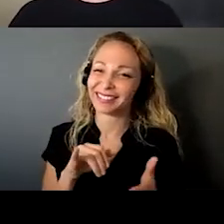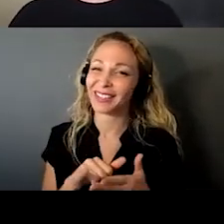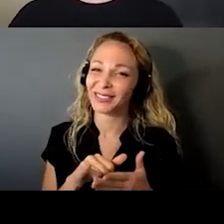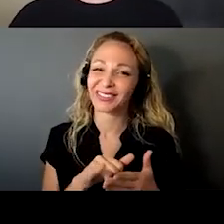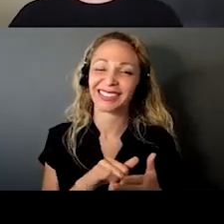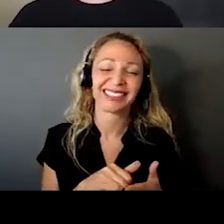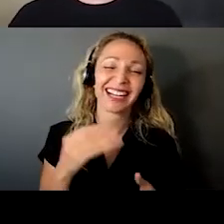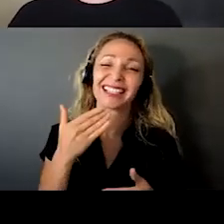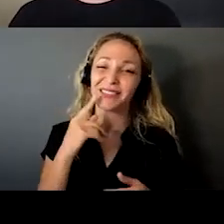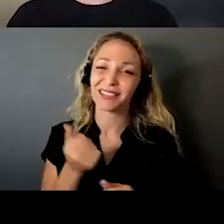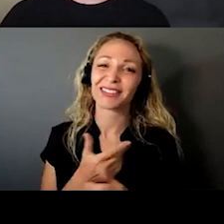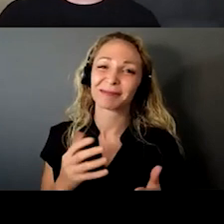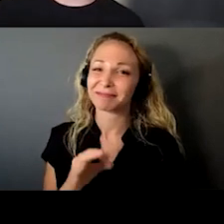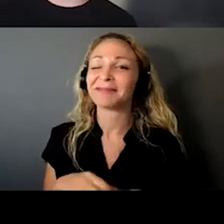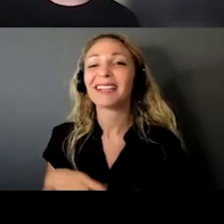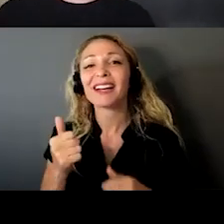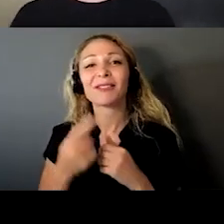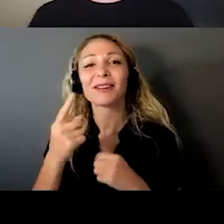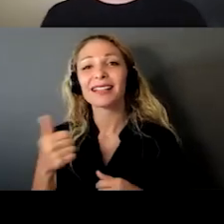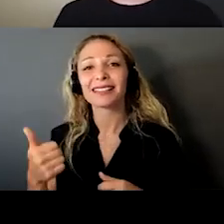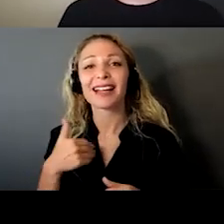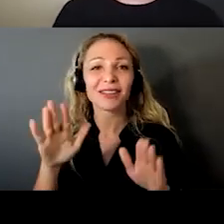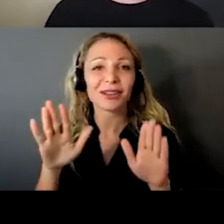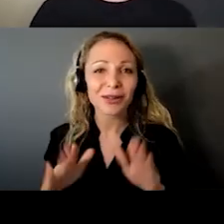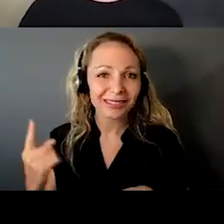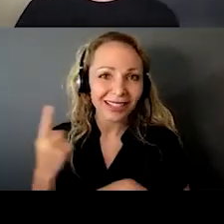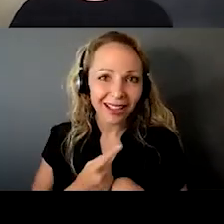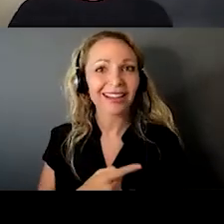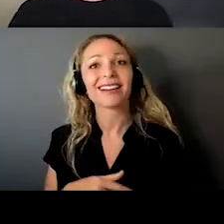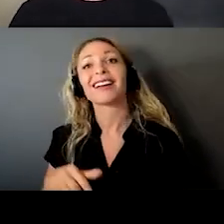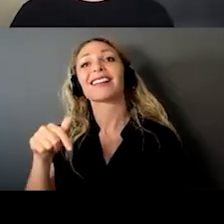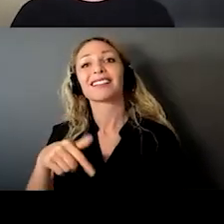EVERYONE ELSE HAVE A GREAT DAY AND PUBLISHED ON OUR